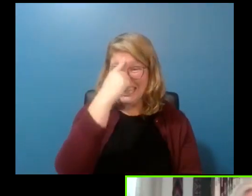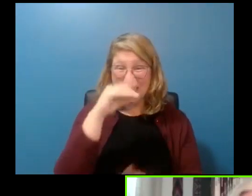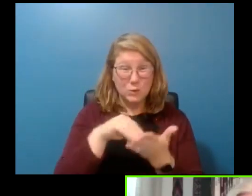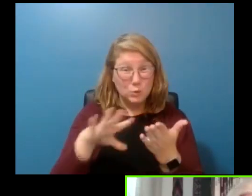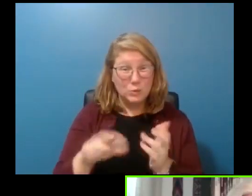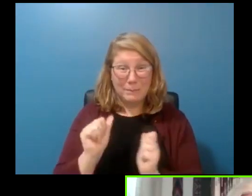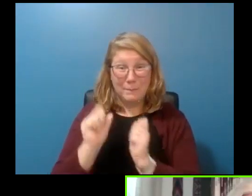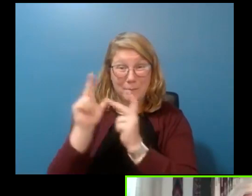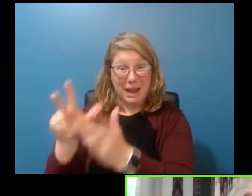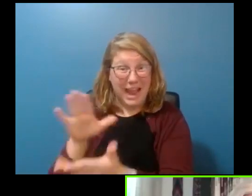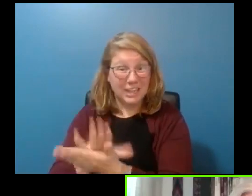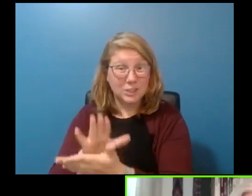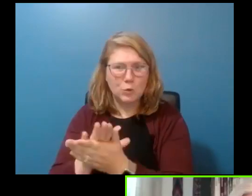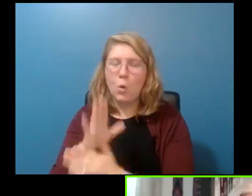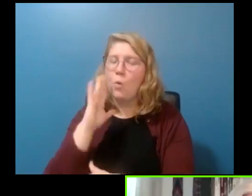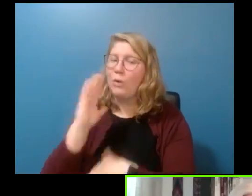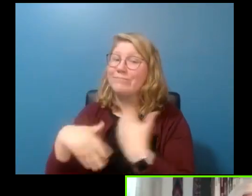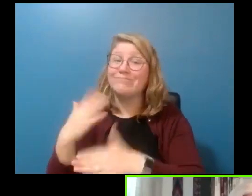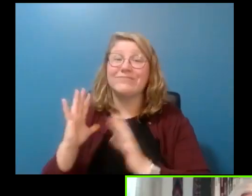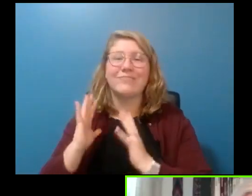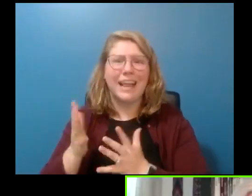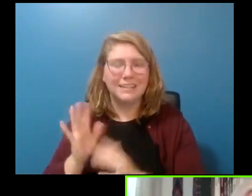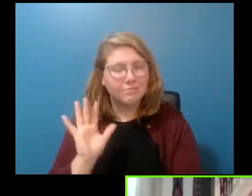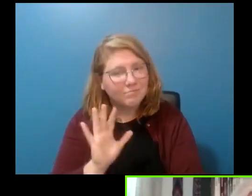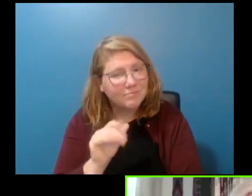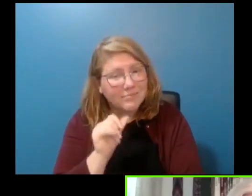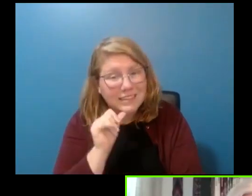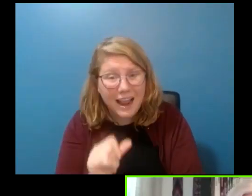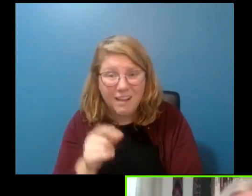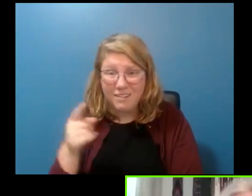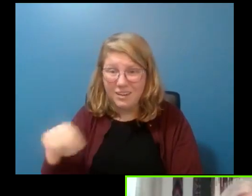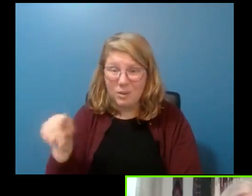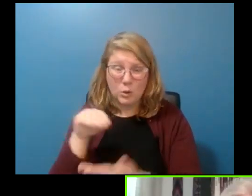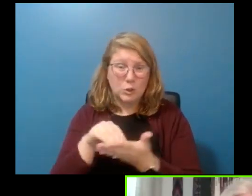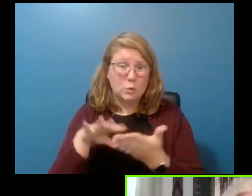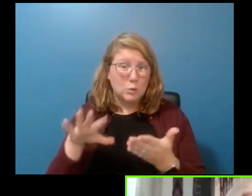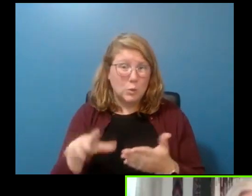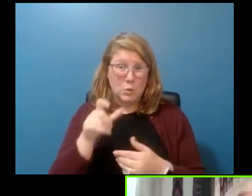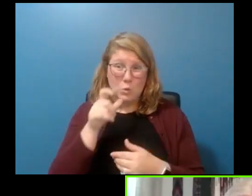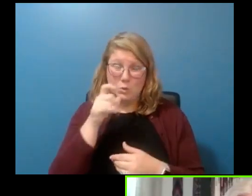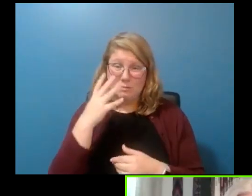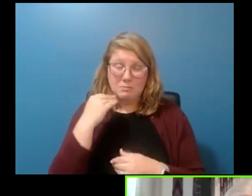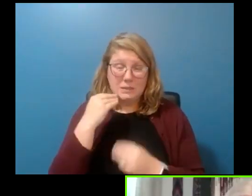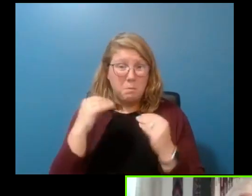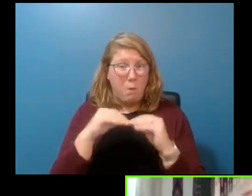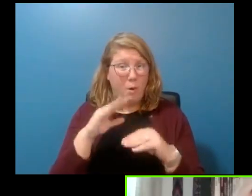And when life is difficult, we're not always at our best. I mean, we just aren't.